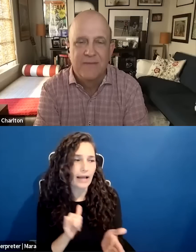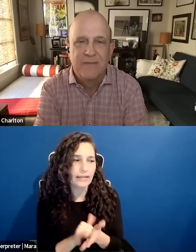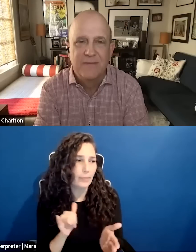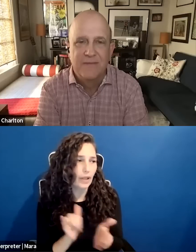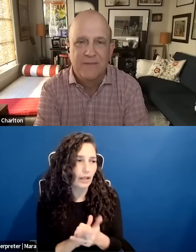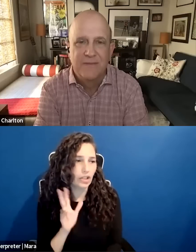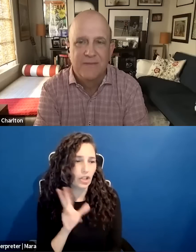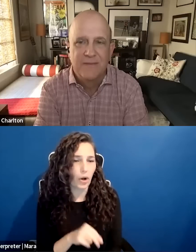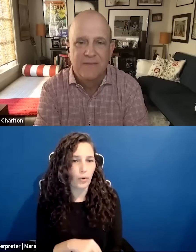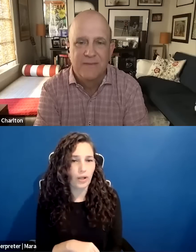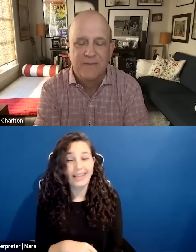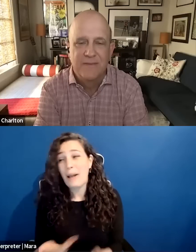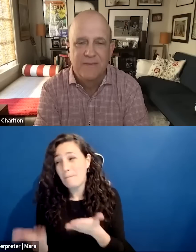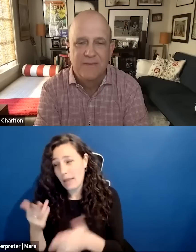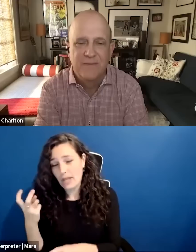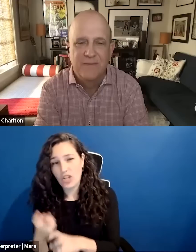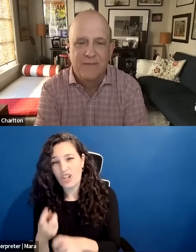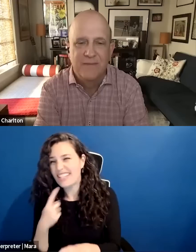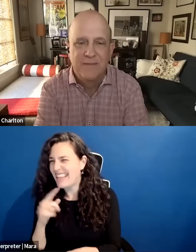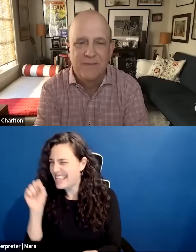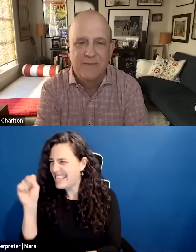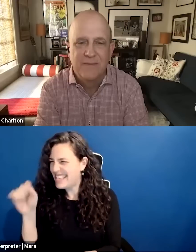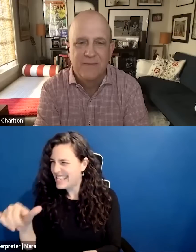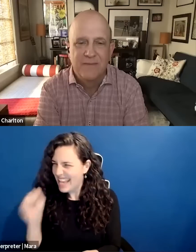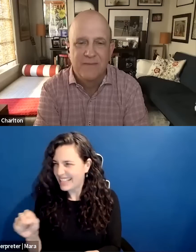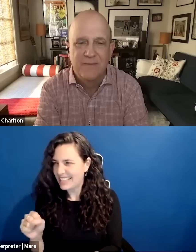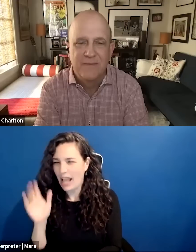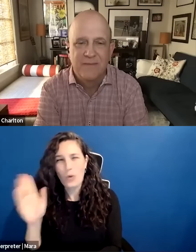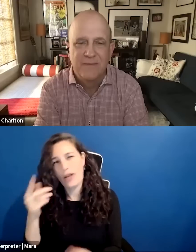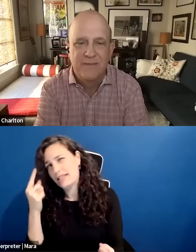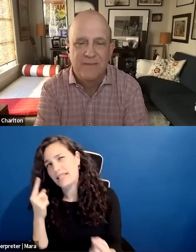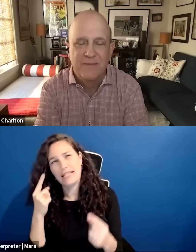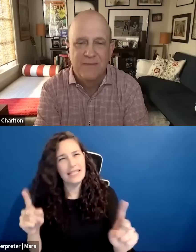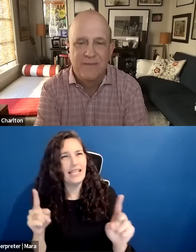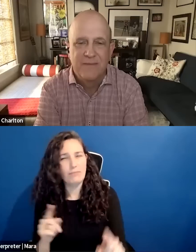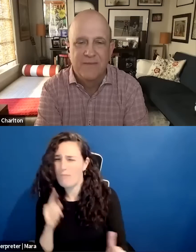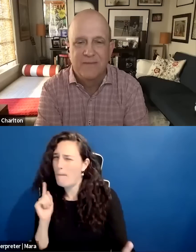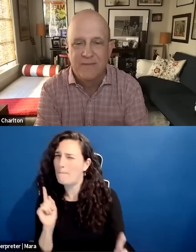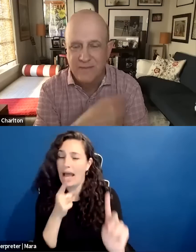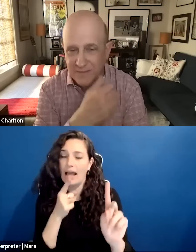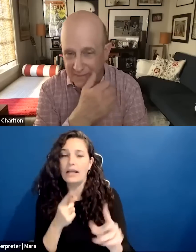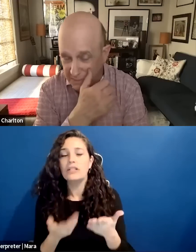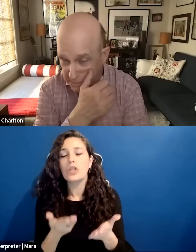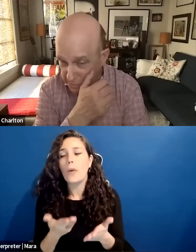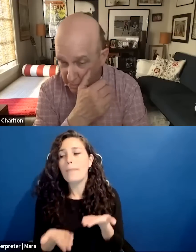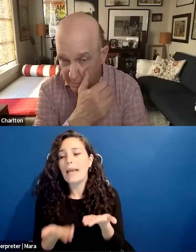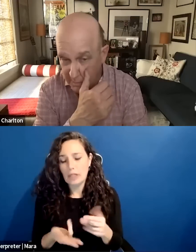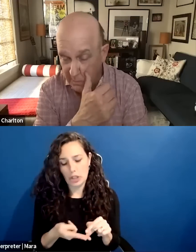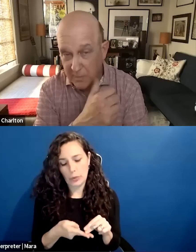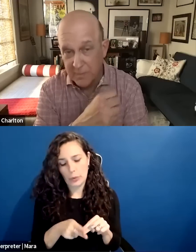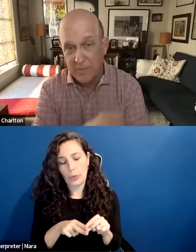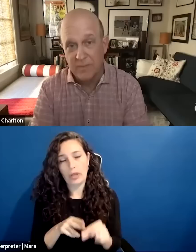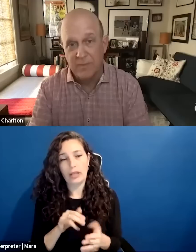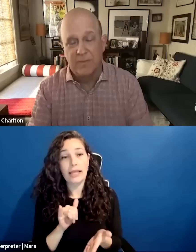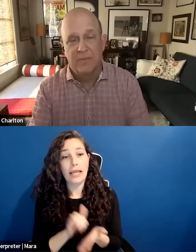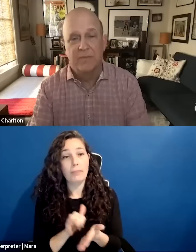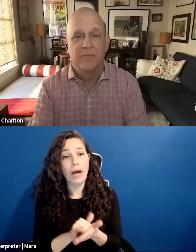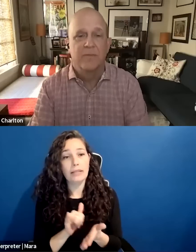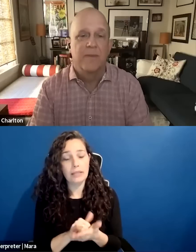"Yes, I'm going to be successful." Like maybe that's a leap. So maybe we go from, "This is impossible" to, "Okay, it's possible."